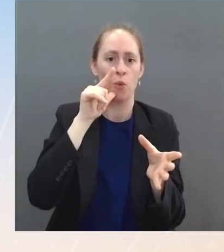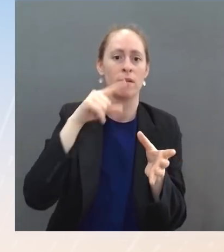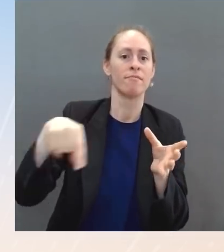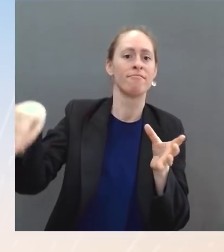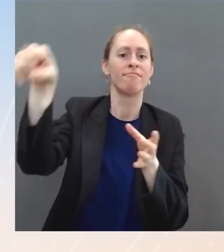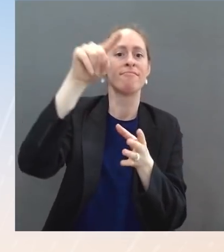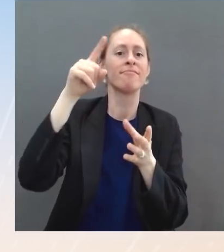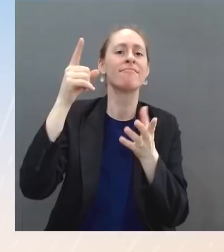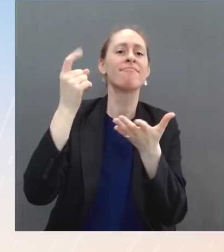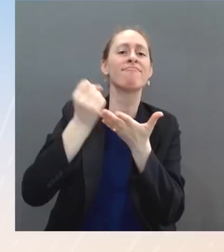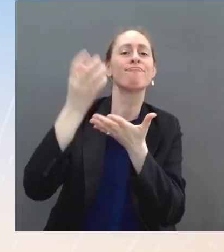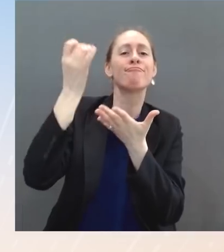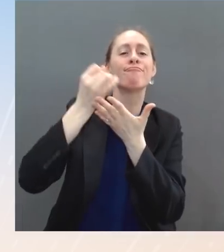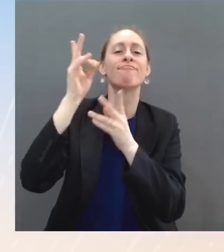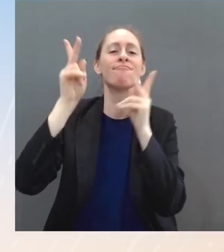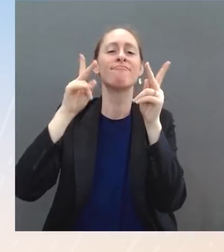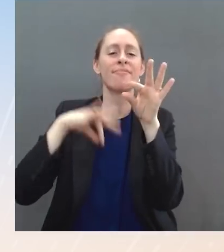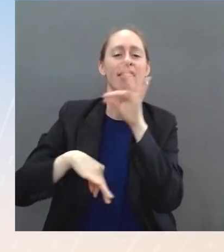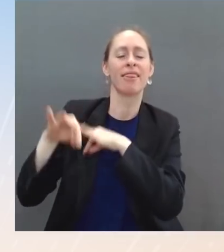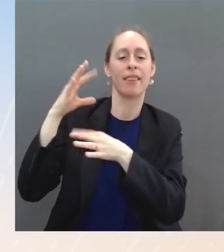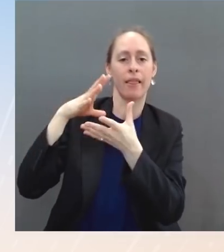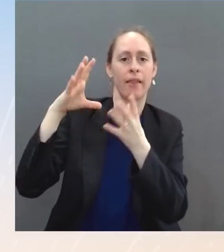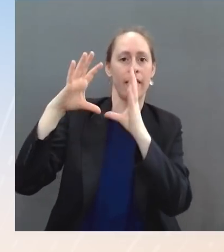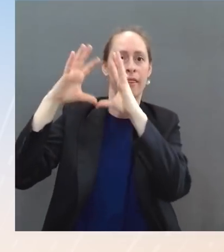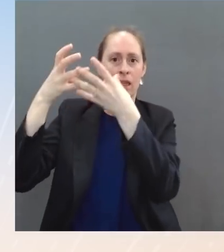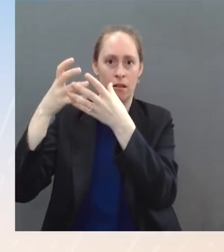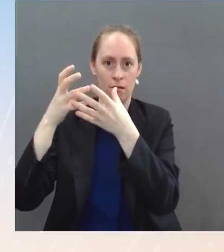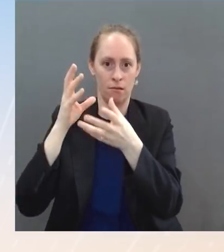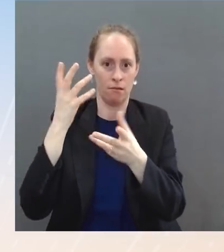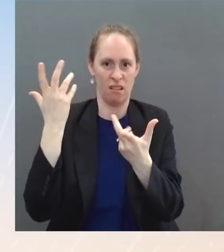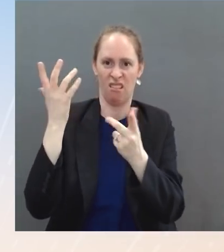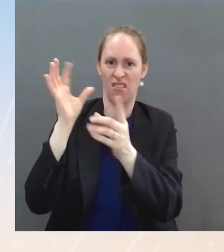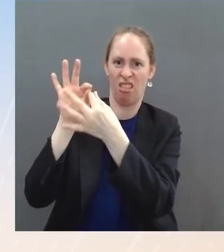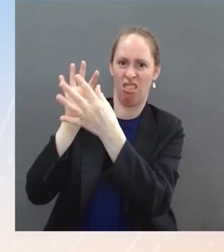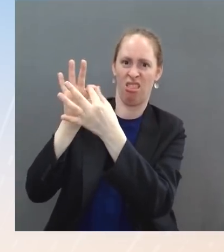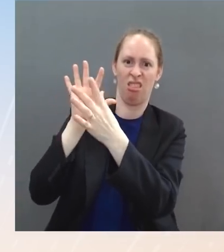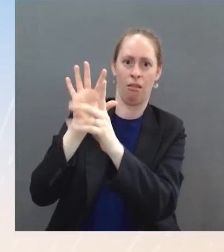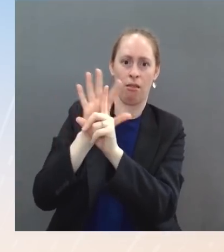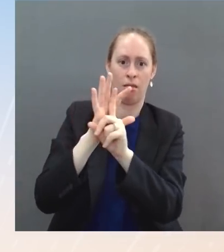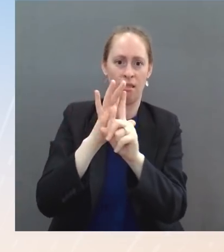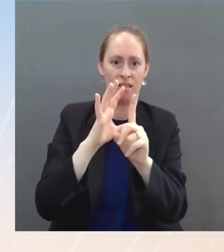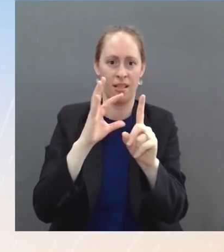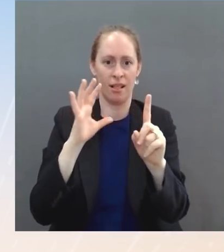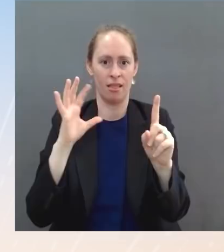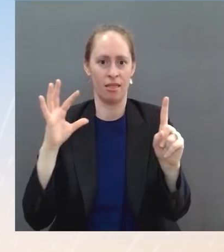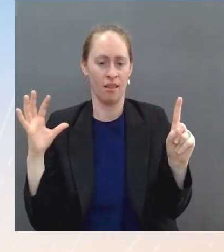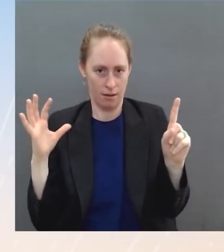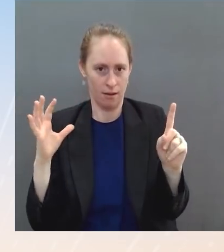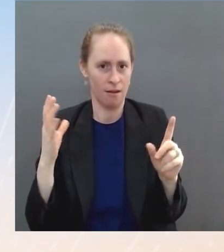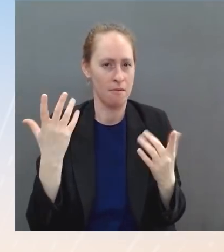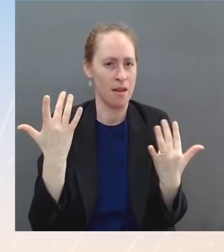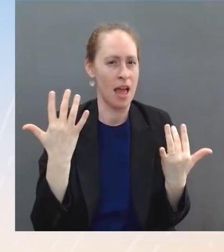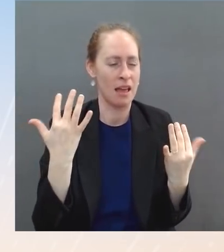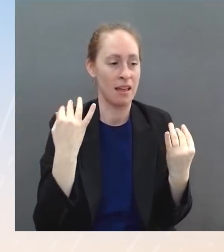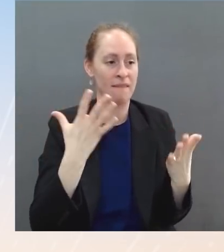and meant to, of course, impact the calculation over the longer term. The Press: And then just one quick one -- Ms. Psaki: Yeah. The Press: -- on the President's announcement last week